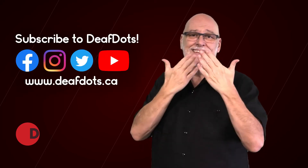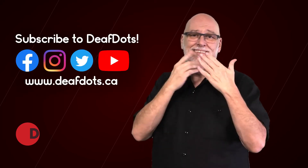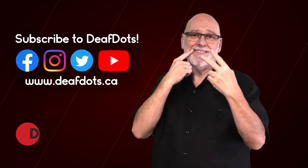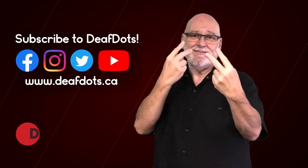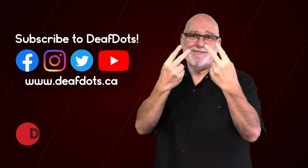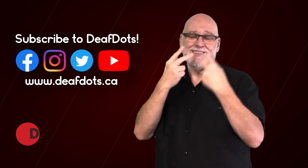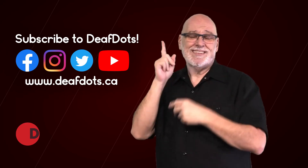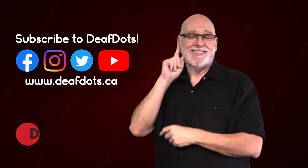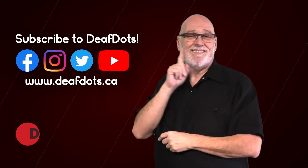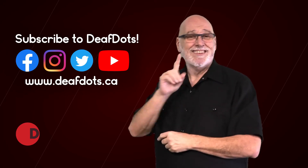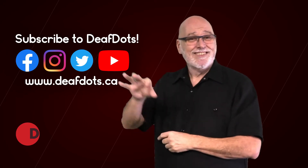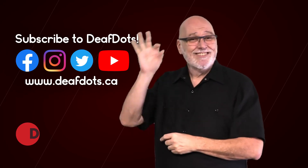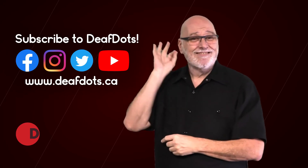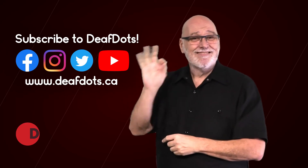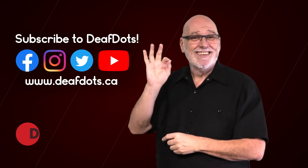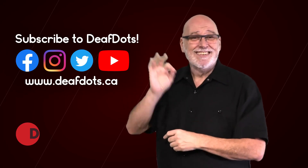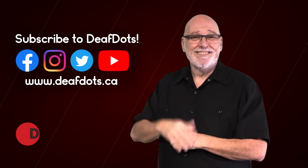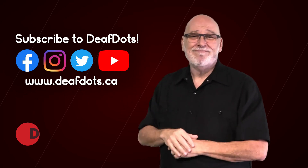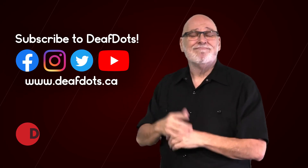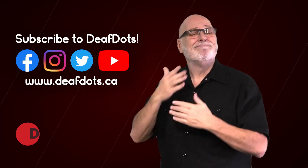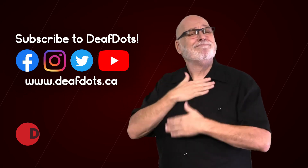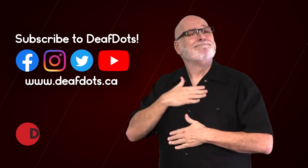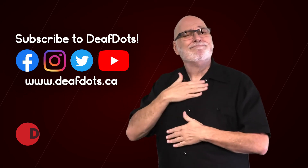Thank you for watching DeafDots.